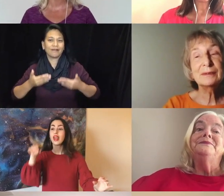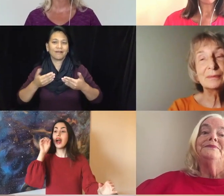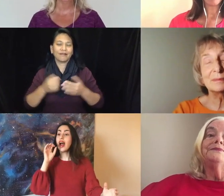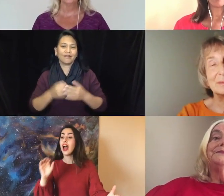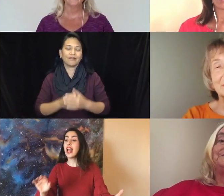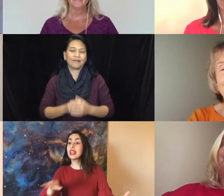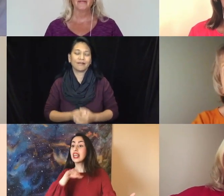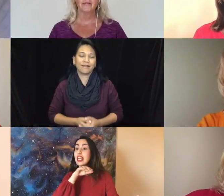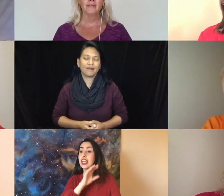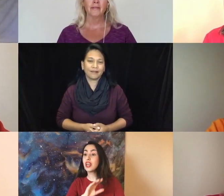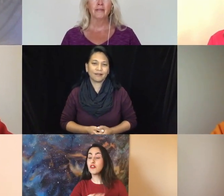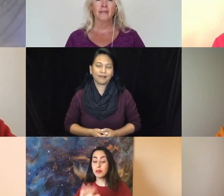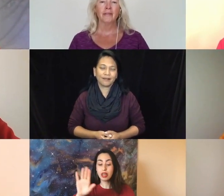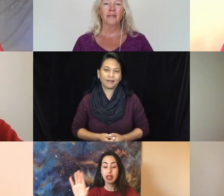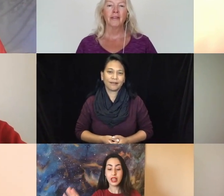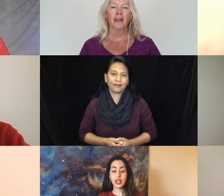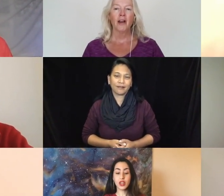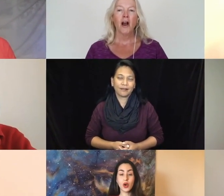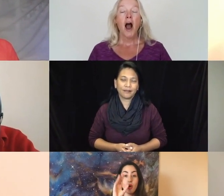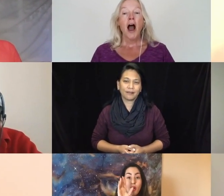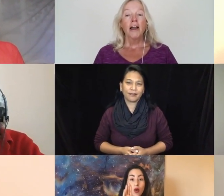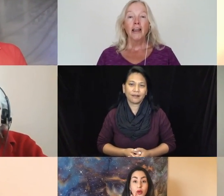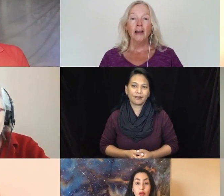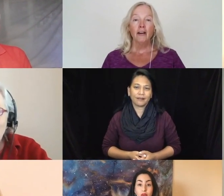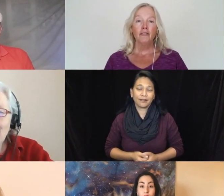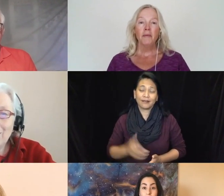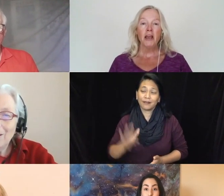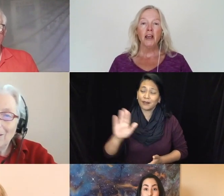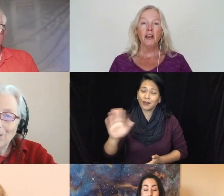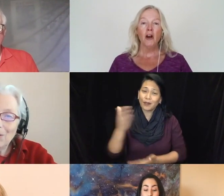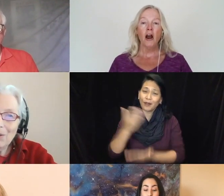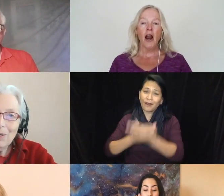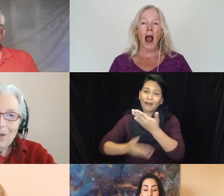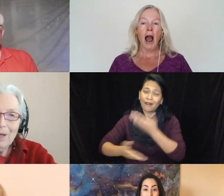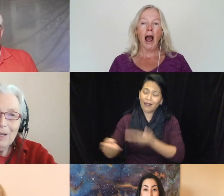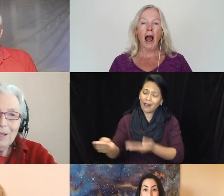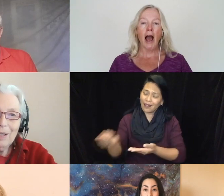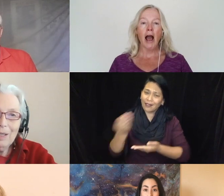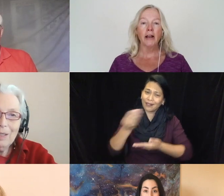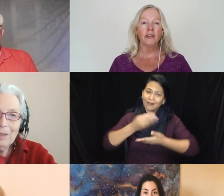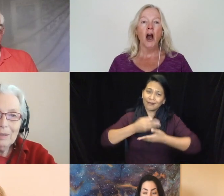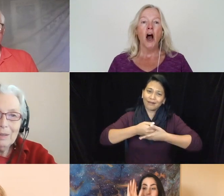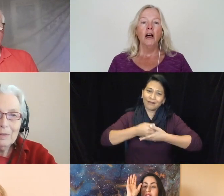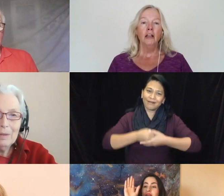L: Give me your hand, your hand. H: Give me your hand.